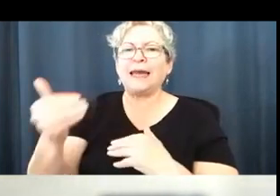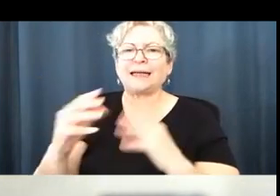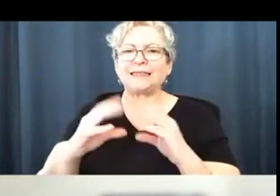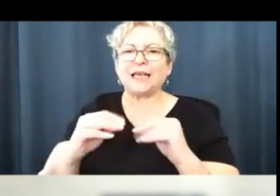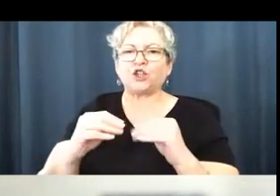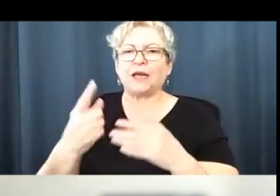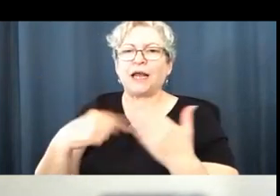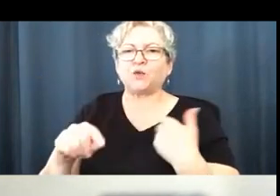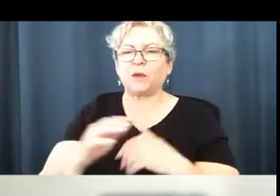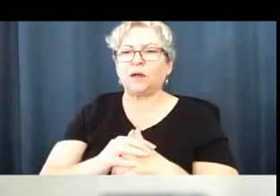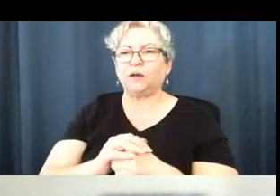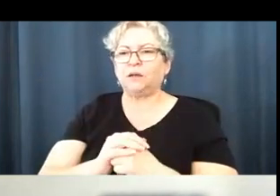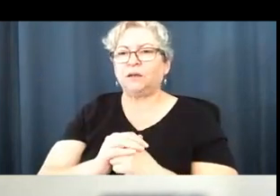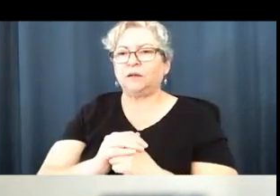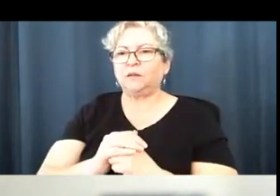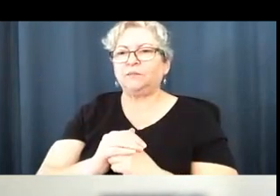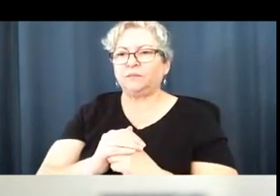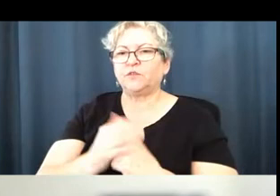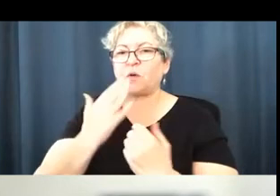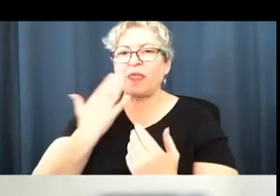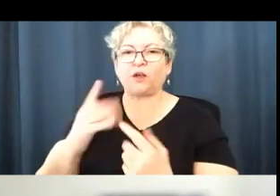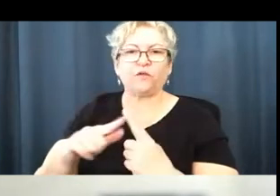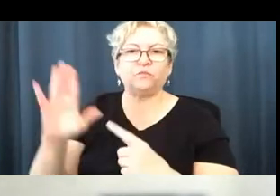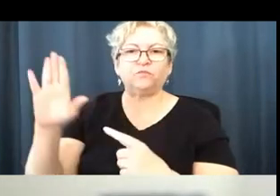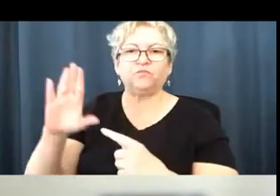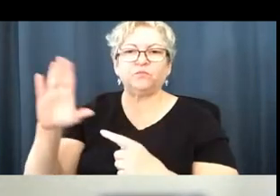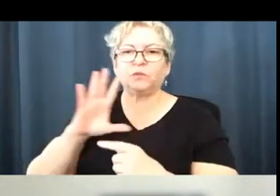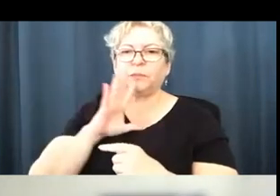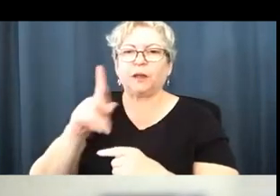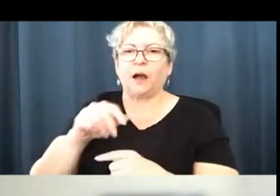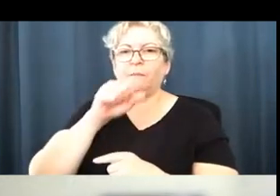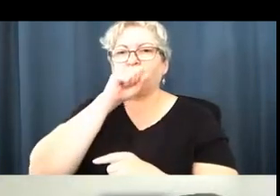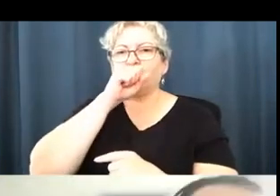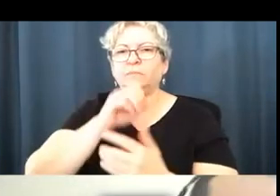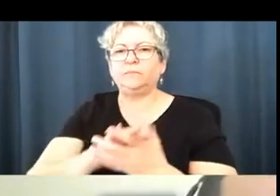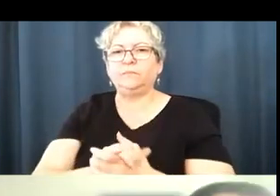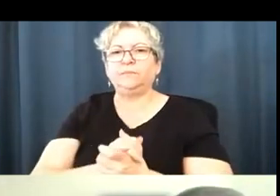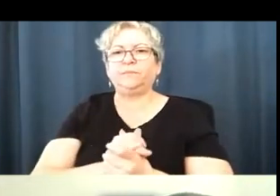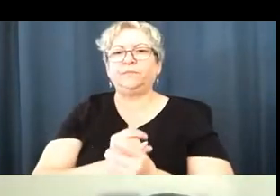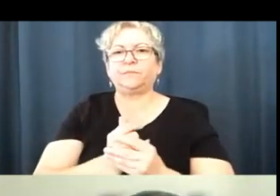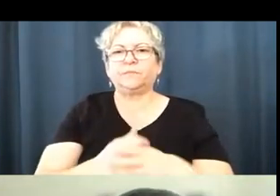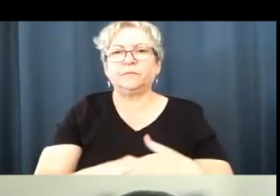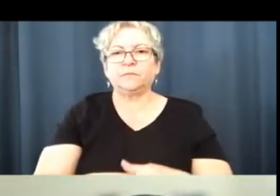So, thanks for speaking up. All right, so speed round here.